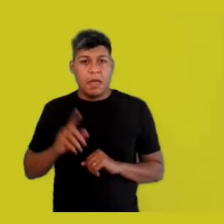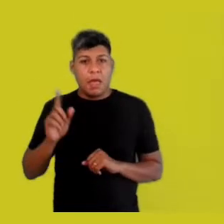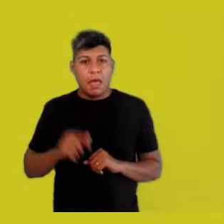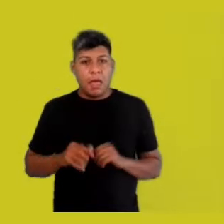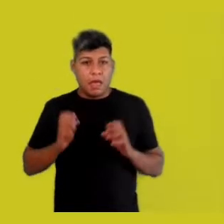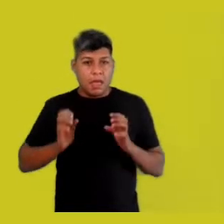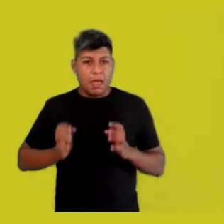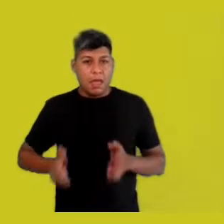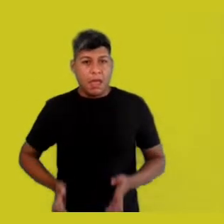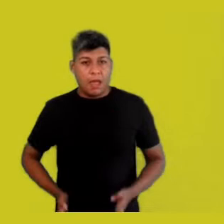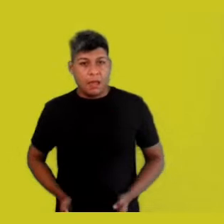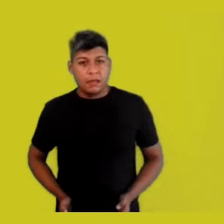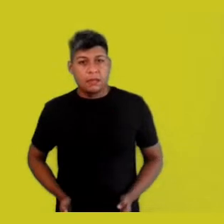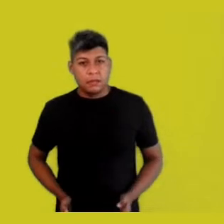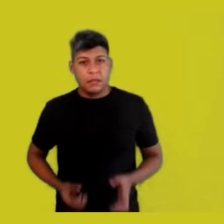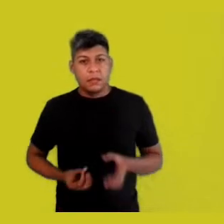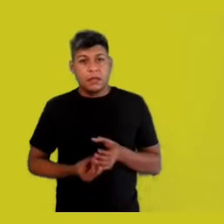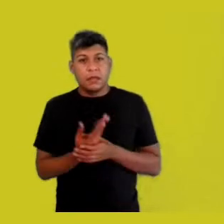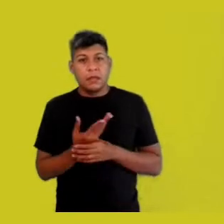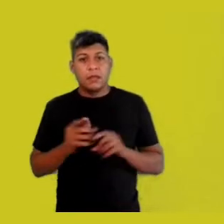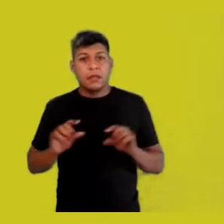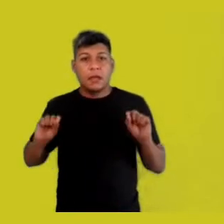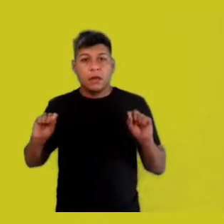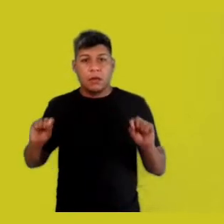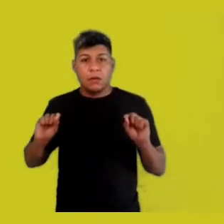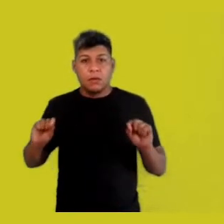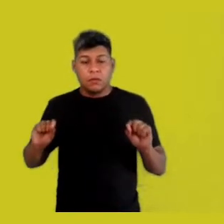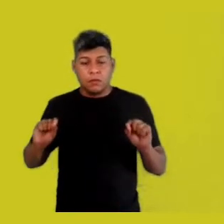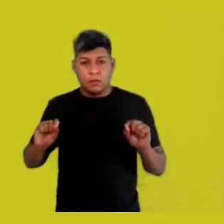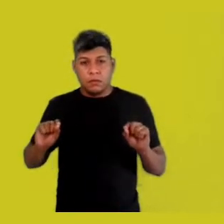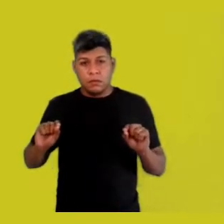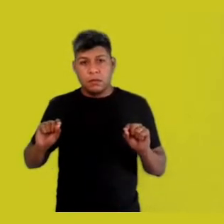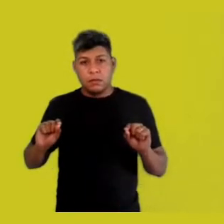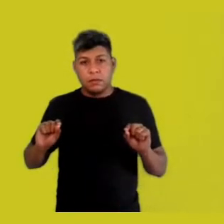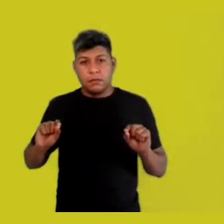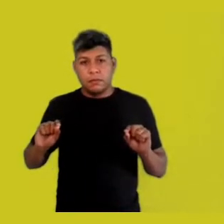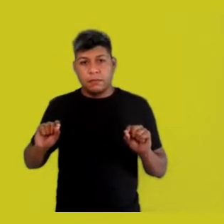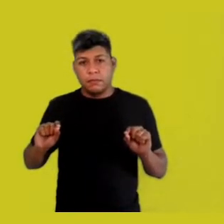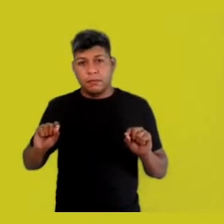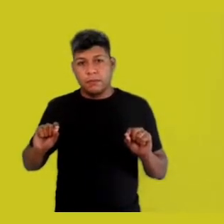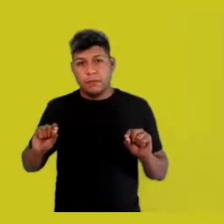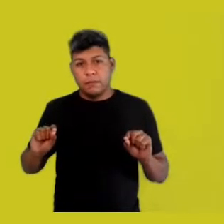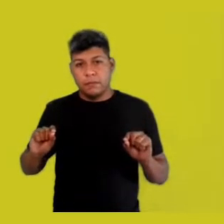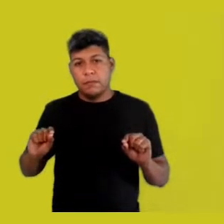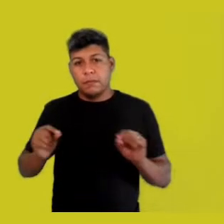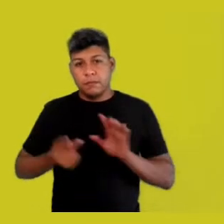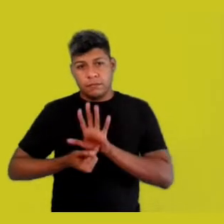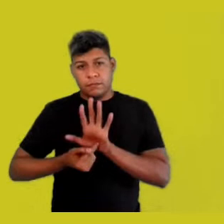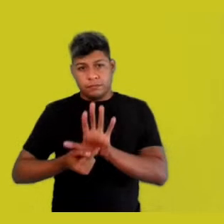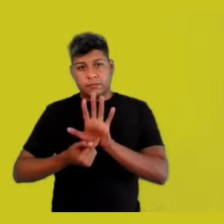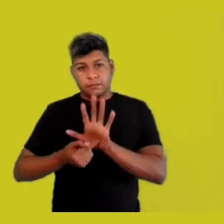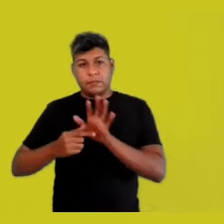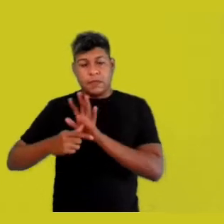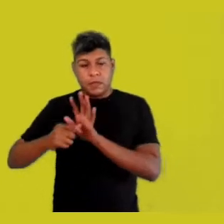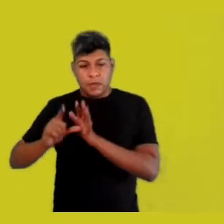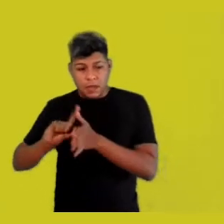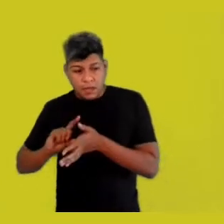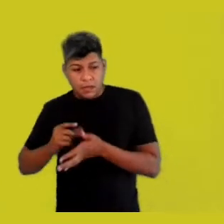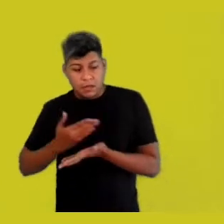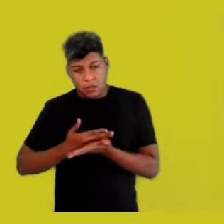because otherwise it creates exactly that which Thaís was mentioning, that I wanted to highlight before the questions: